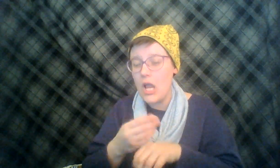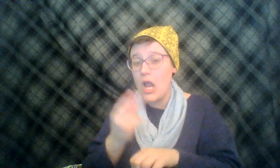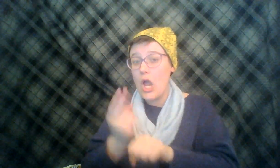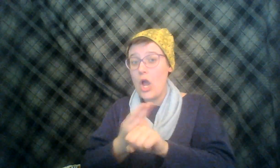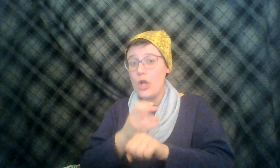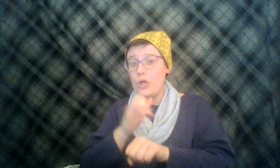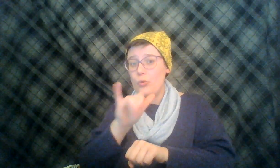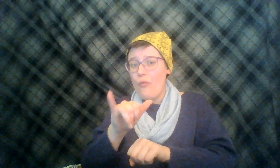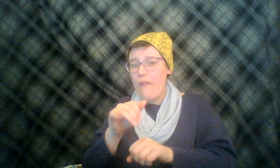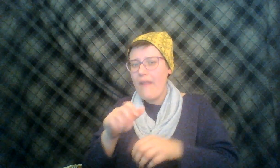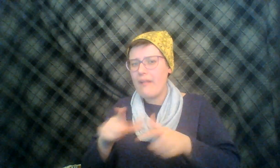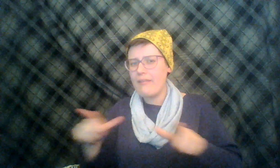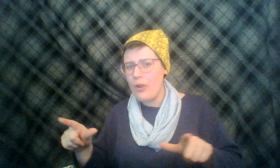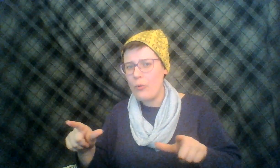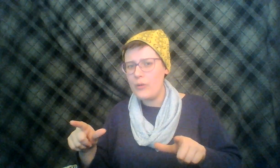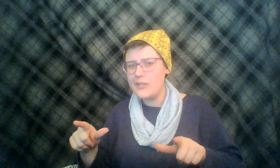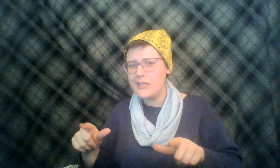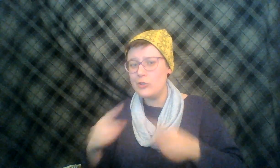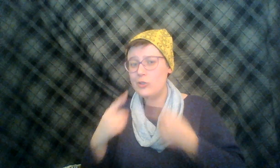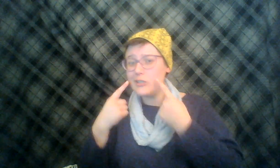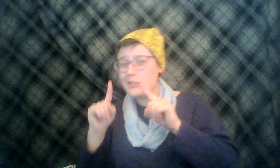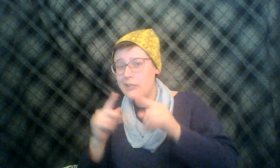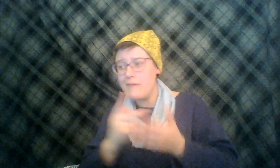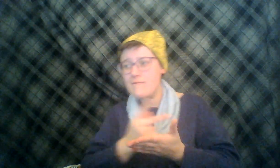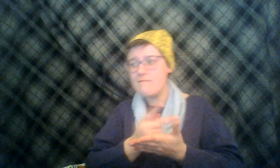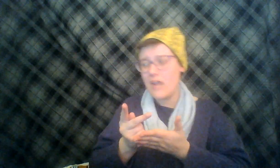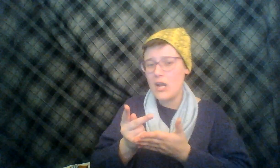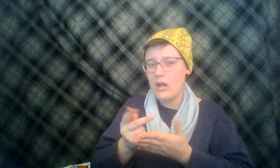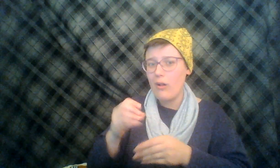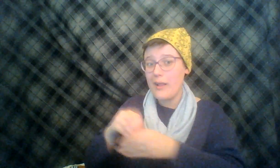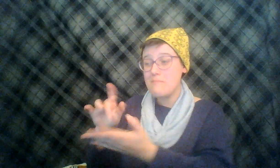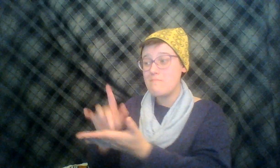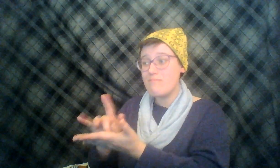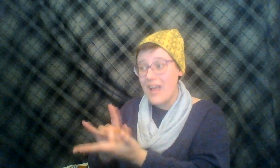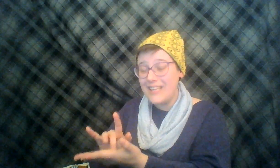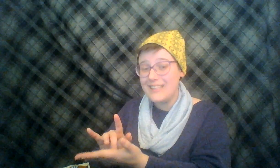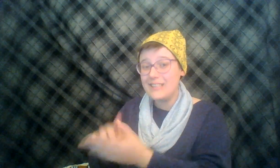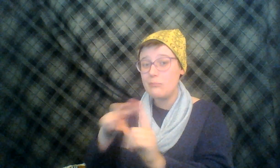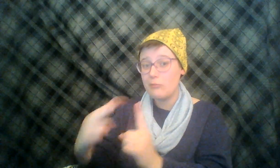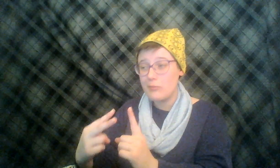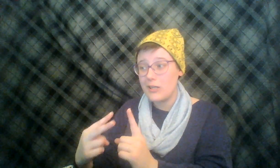This use of language from a medical standpoint